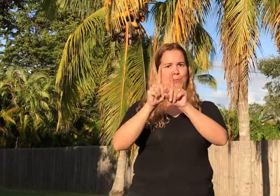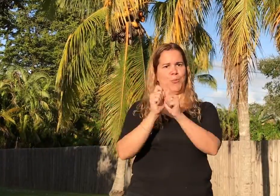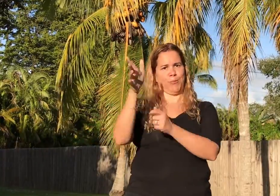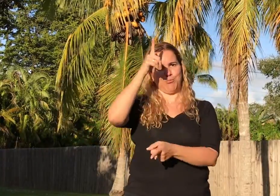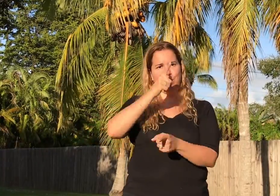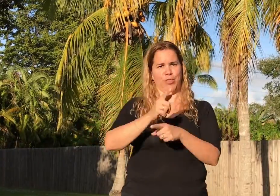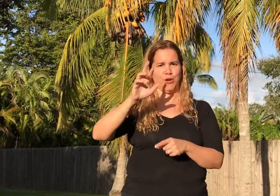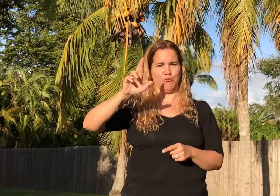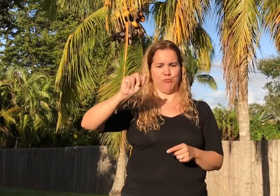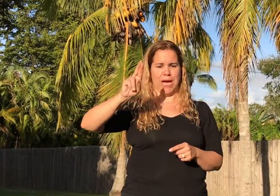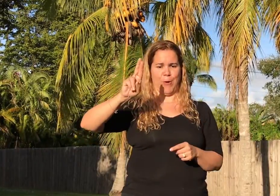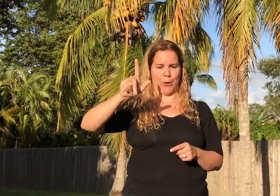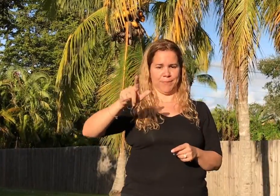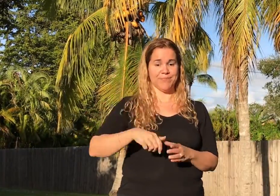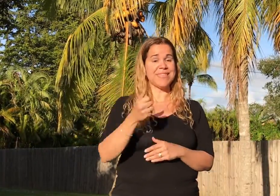, along with his brother Raul.